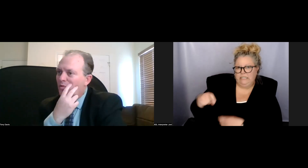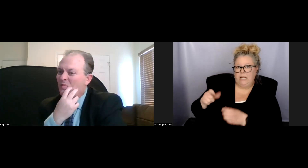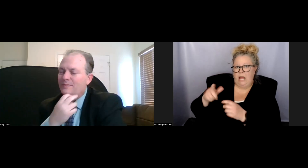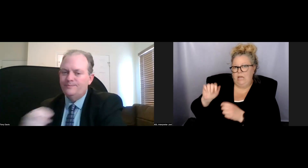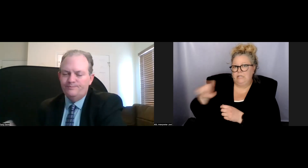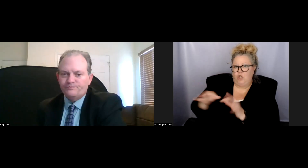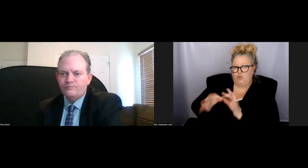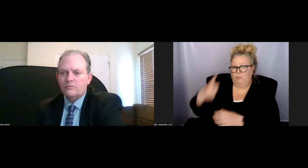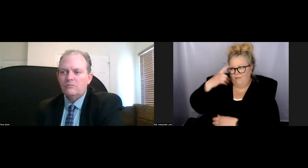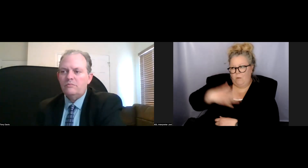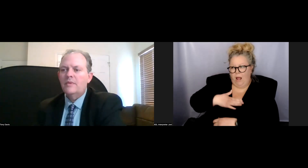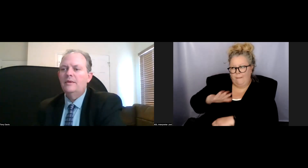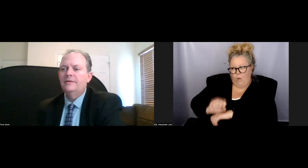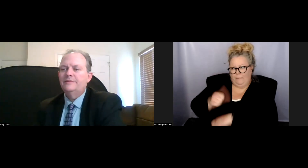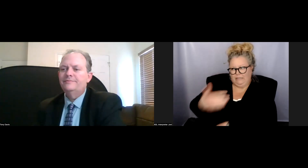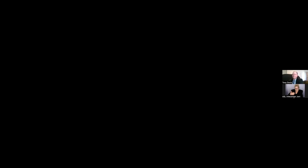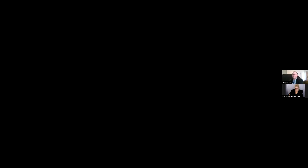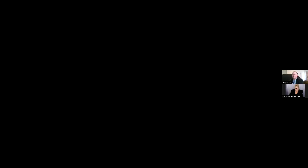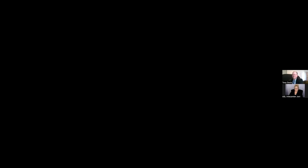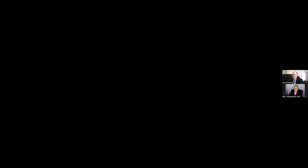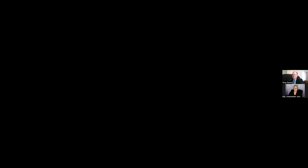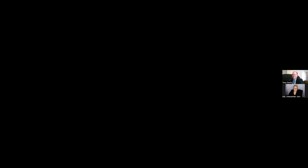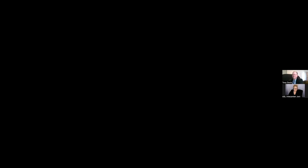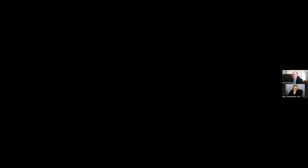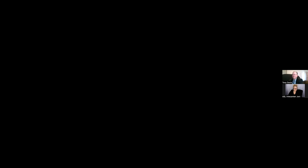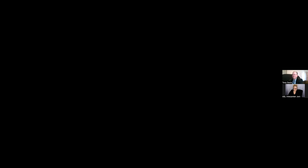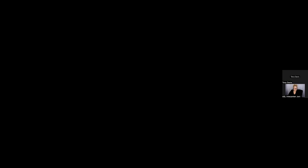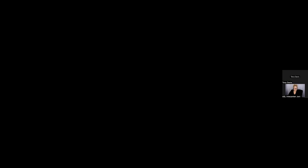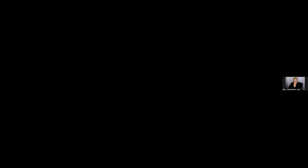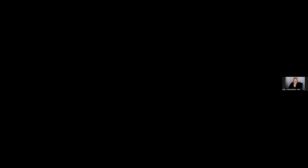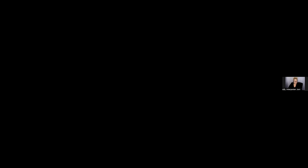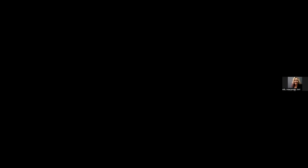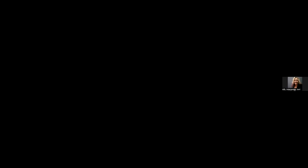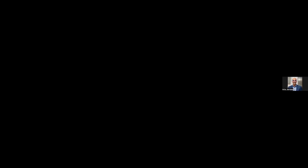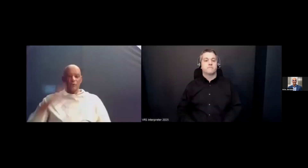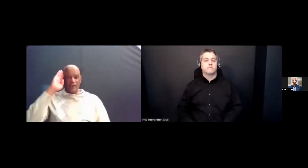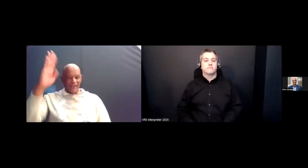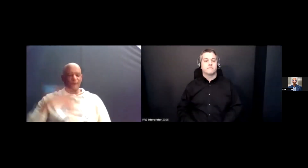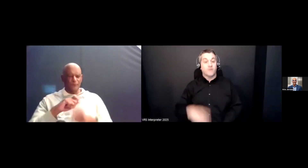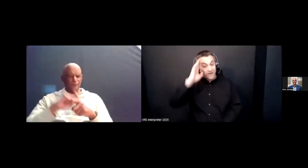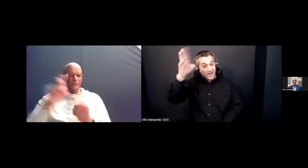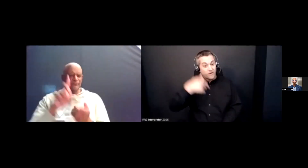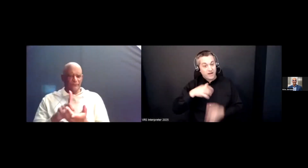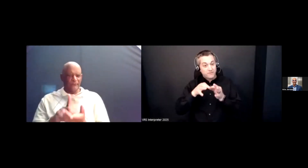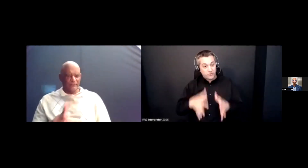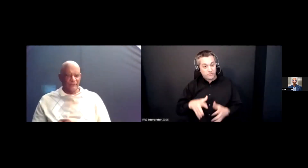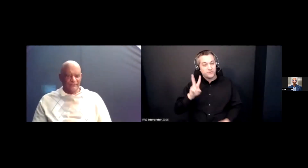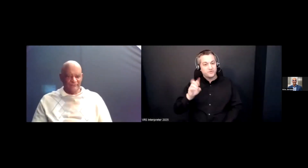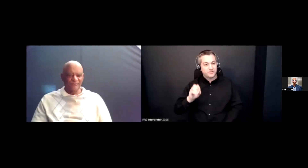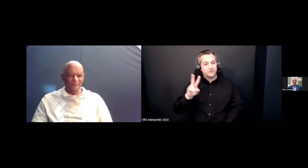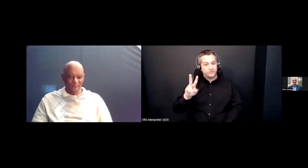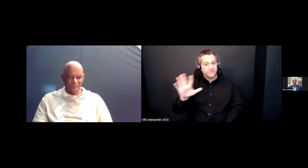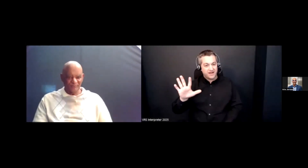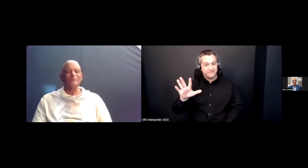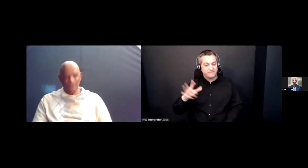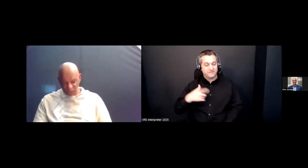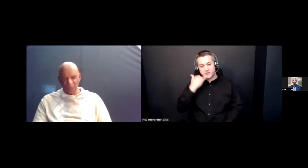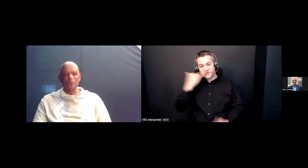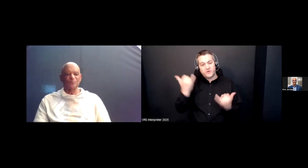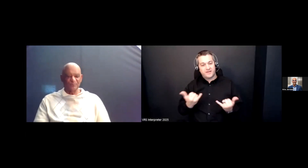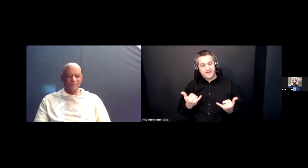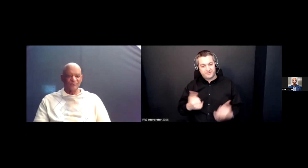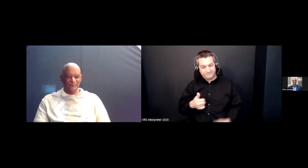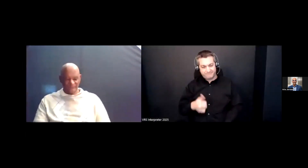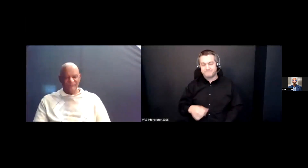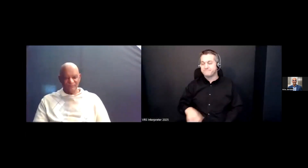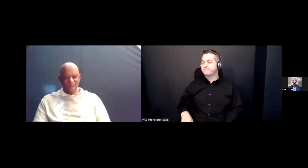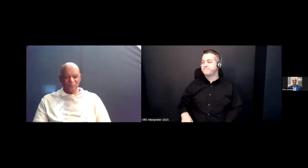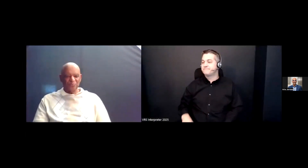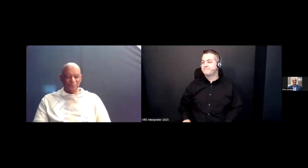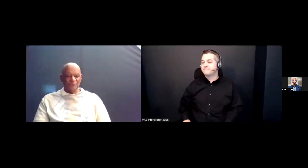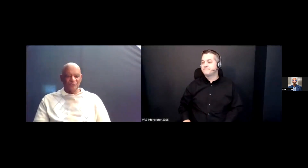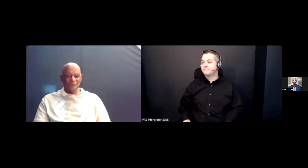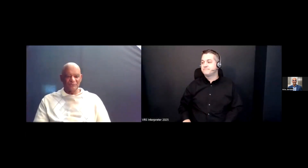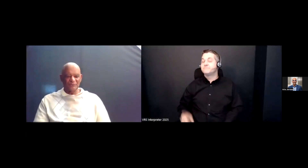appointment.